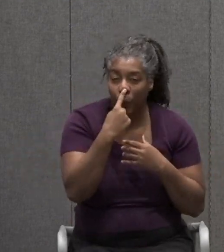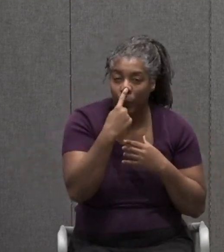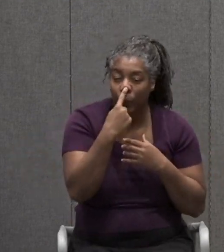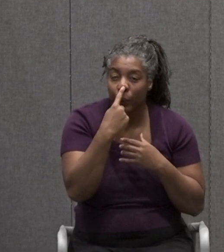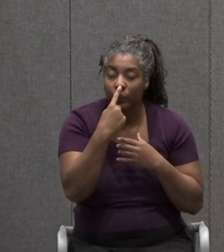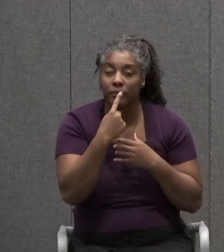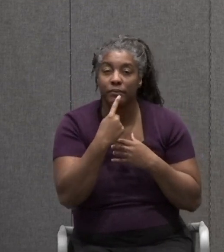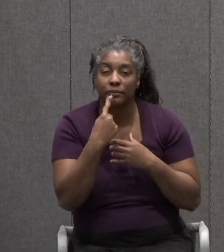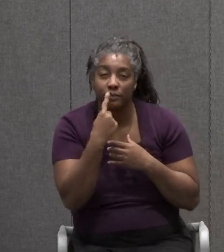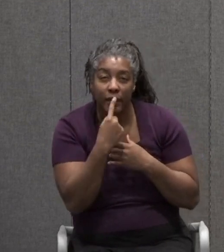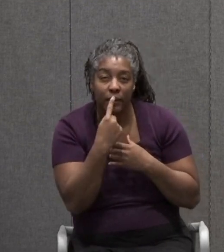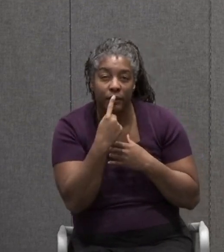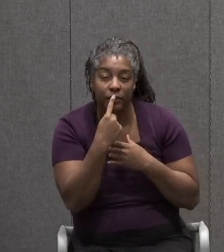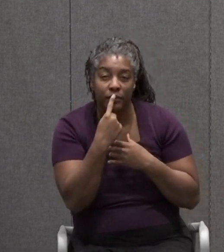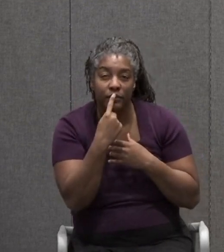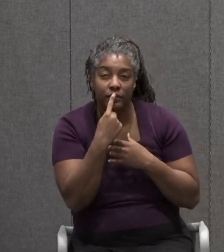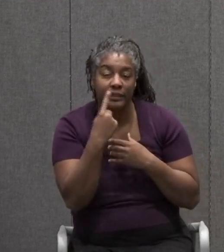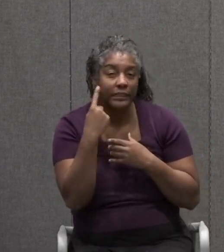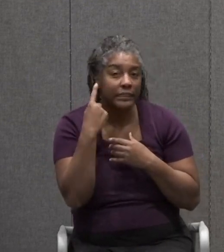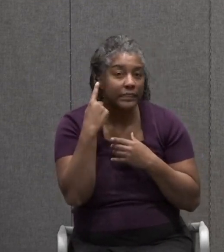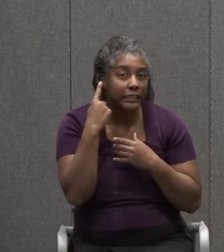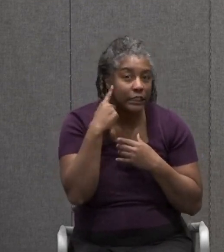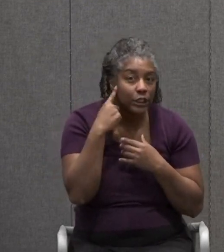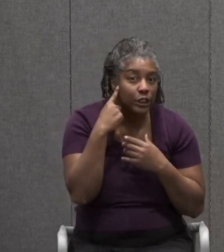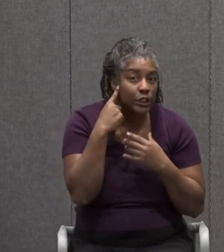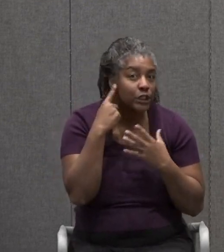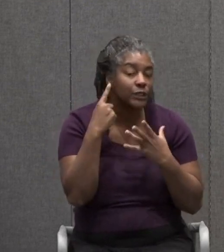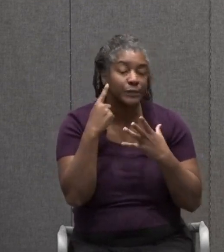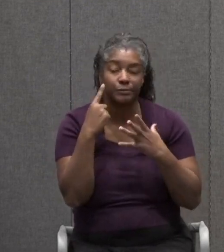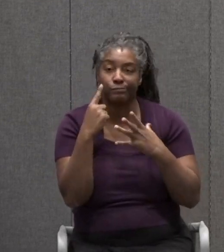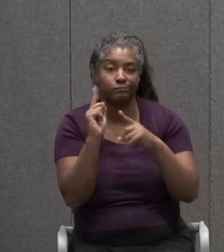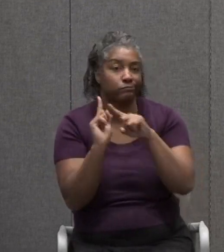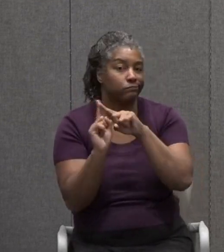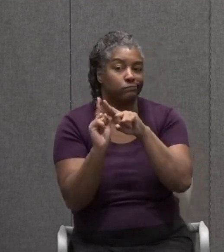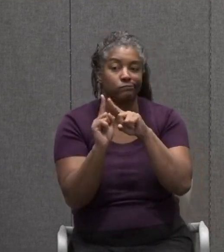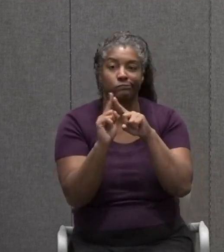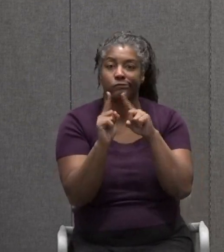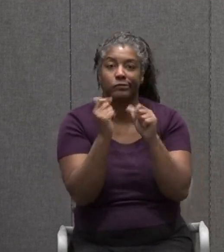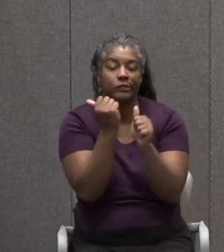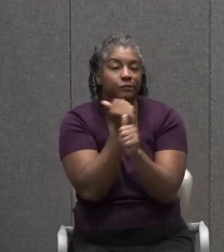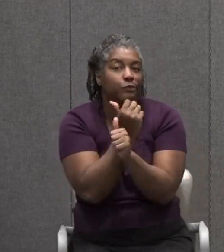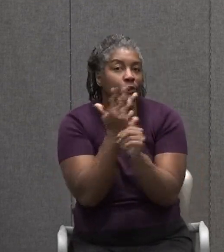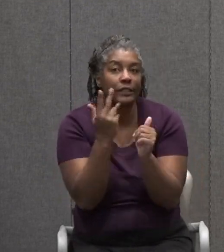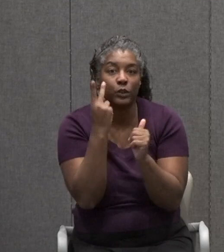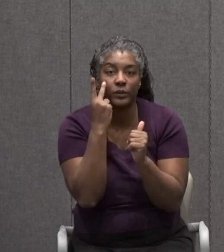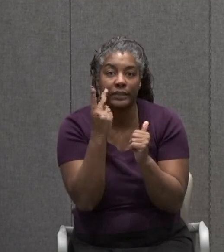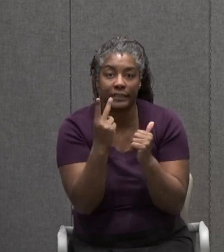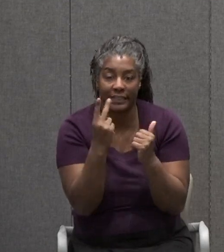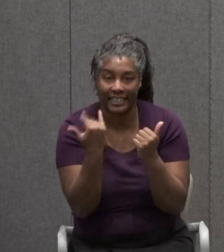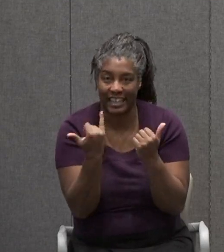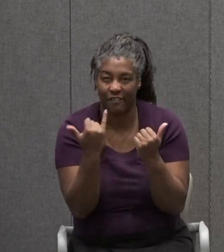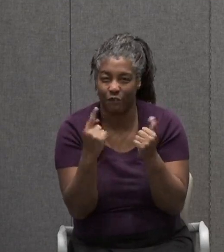but feel free to just describe all the different things about it that you see. So first for mine, I picked a little orange.